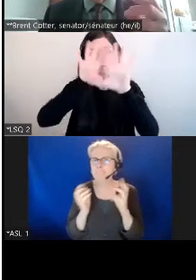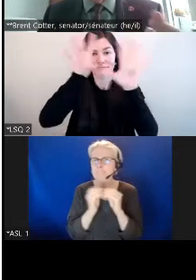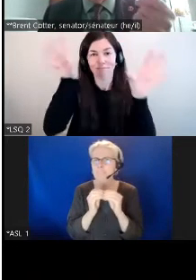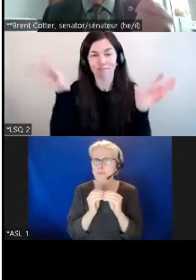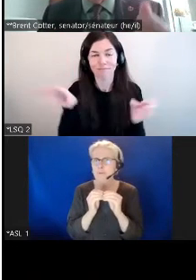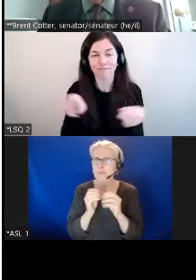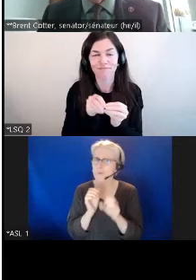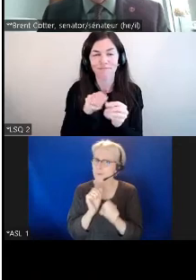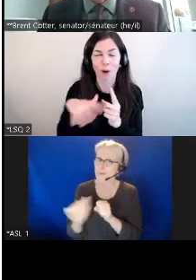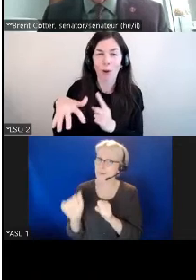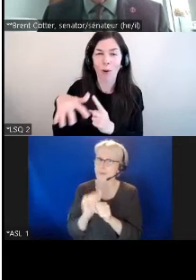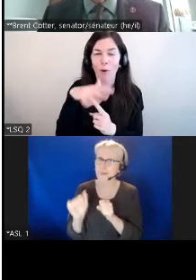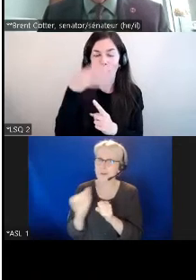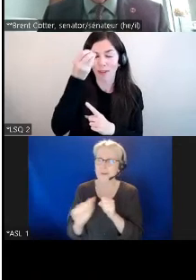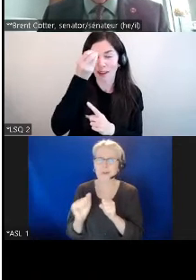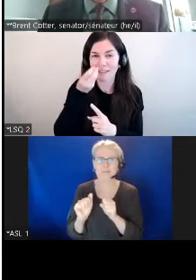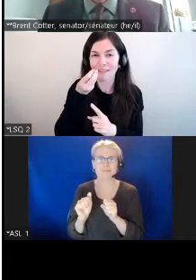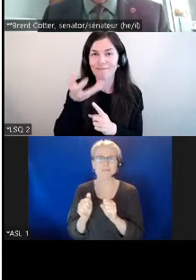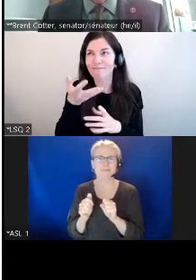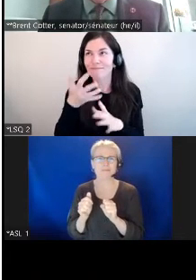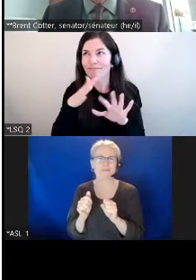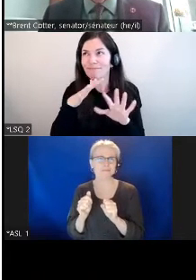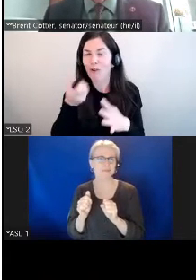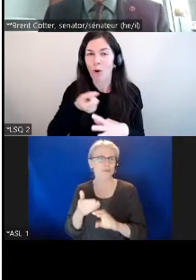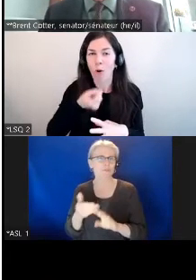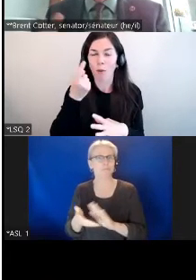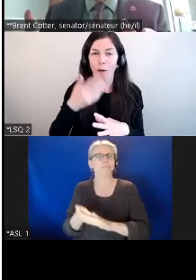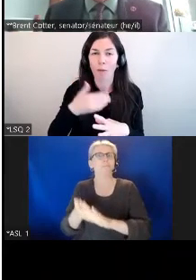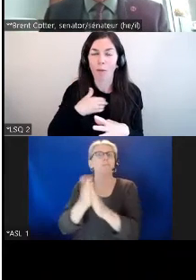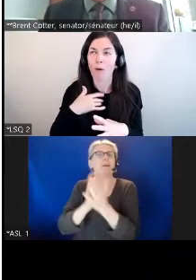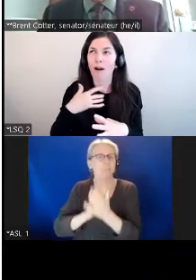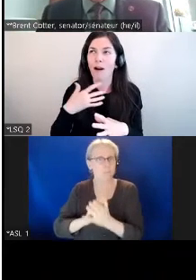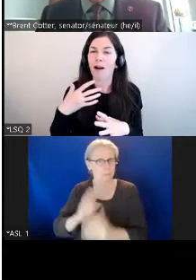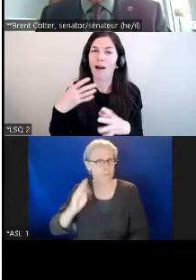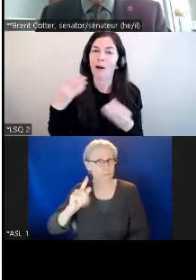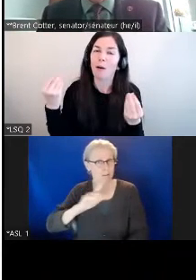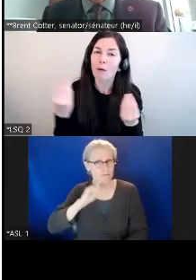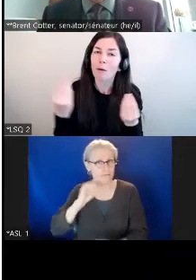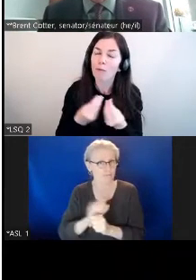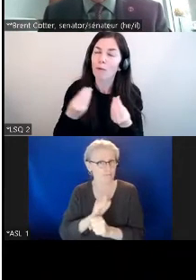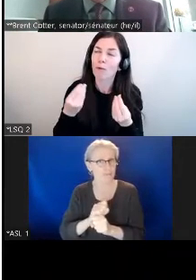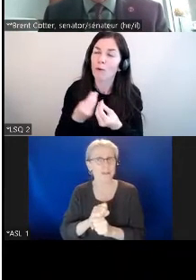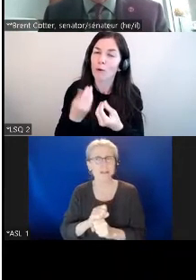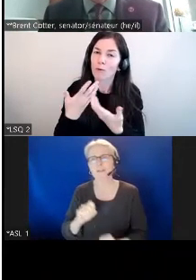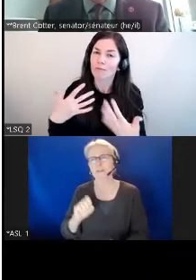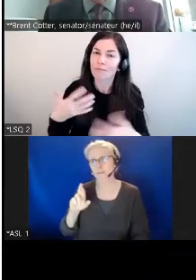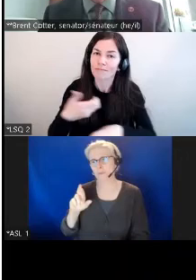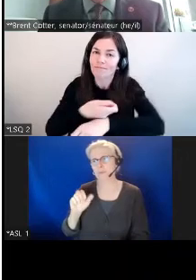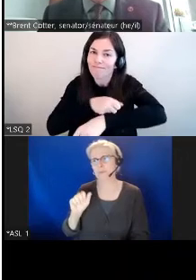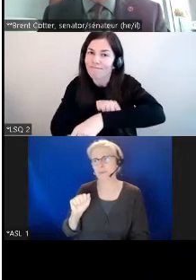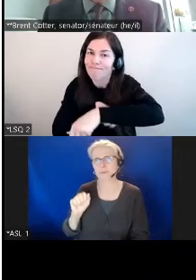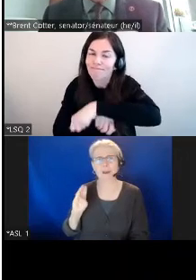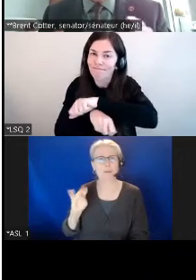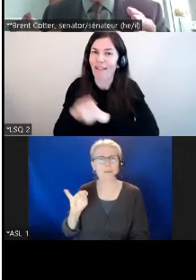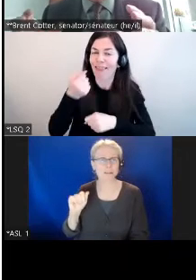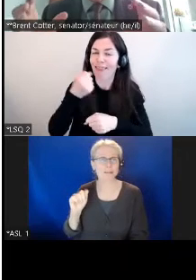BEFORE WE CAN ACTUALLY TURN THE SWITCH. TO SOME EXTENT RABIA ALREADY REFERRED TO THIS.